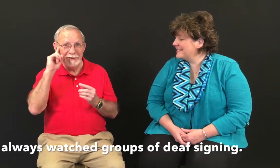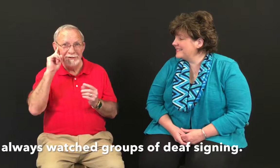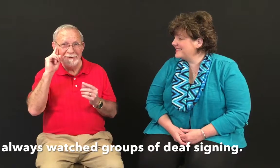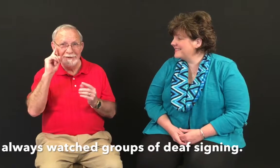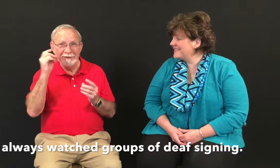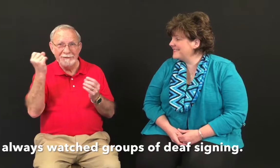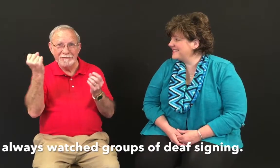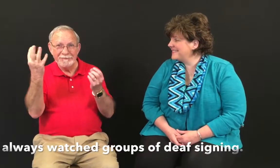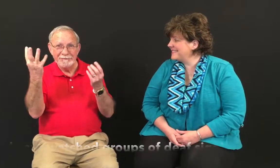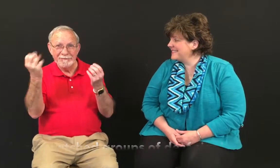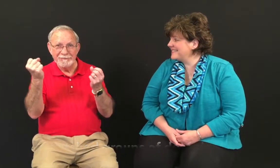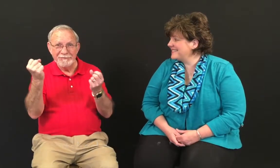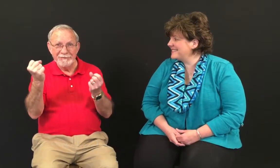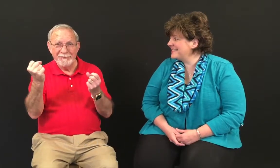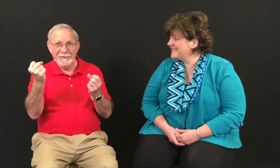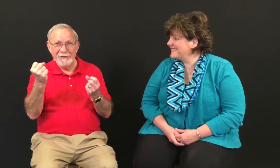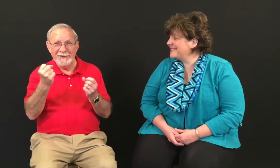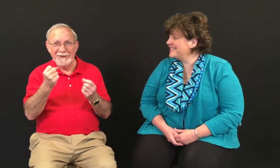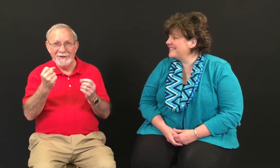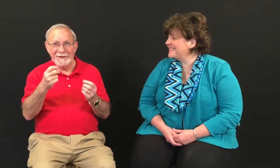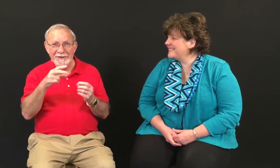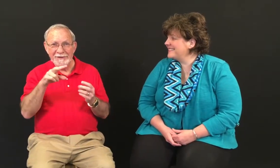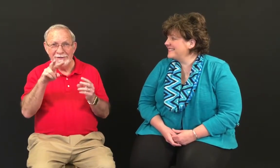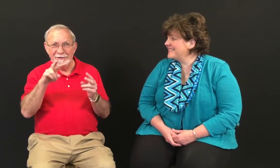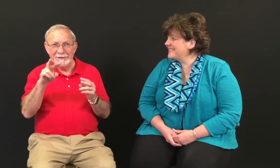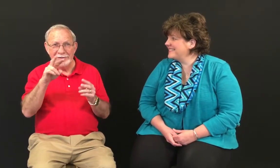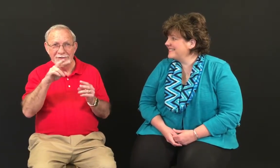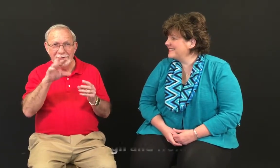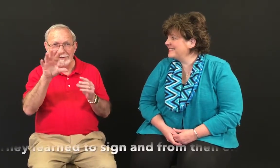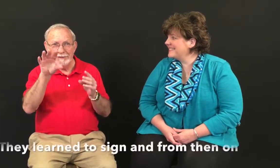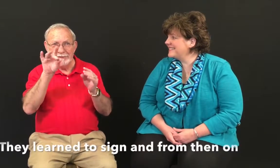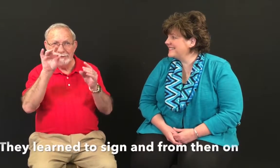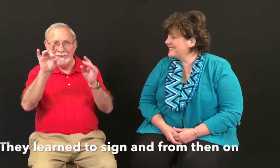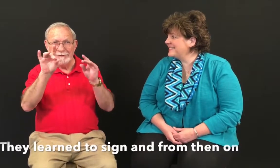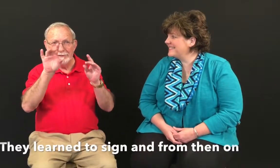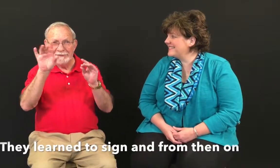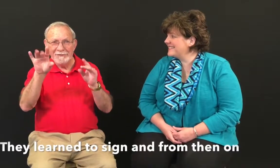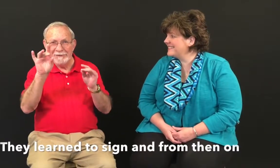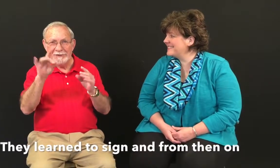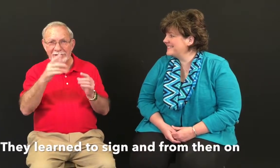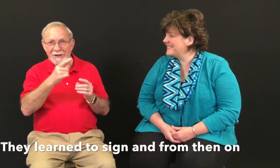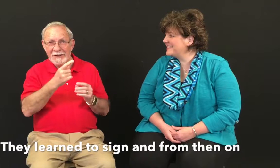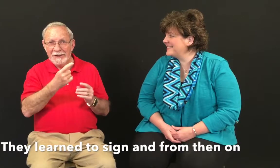I was born deaf, and I'm the only deaf person in my family, and that's quite unique.